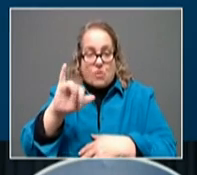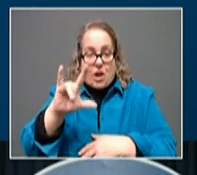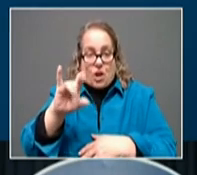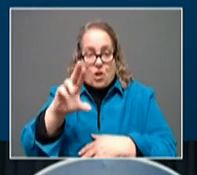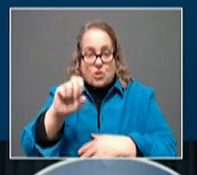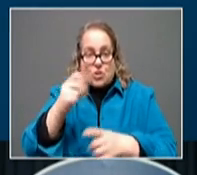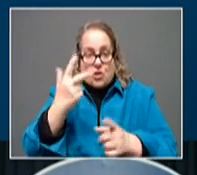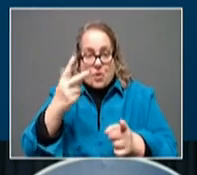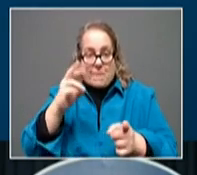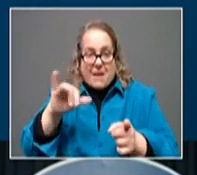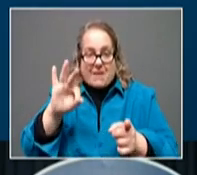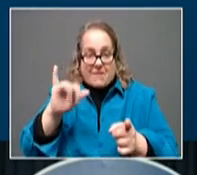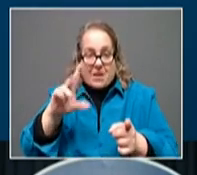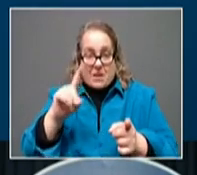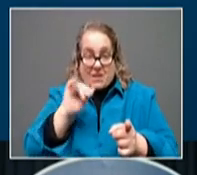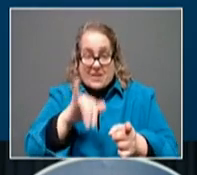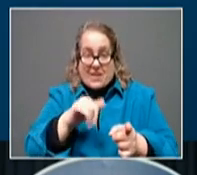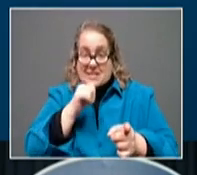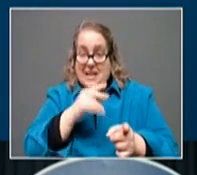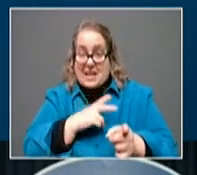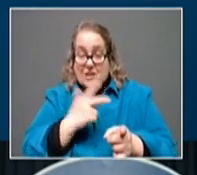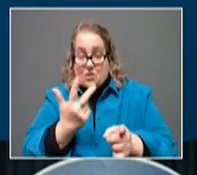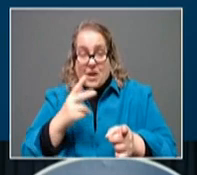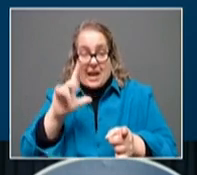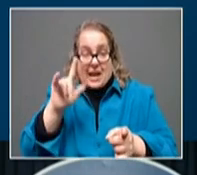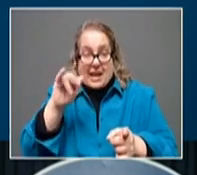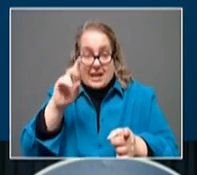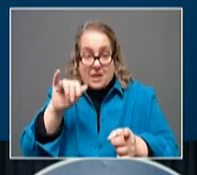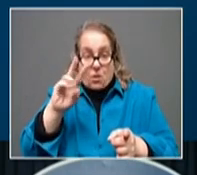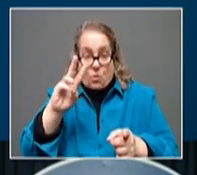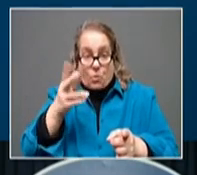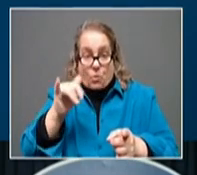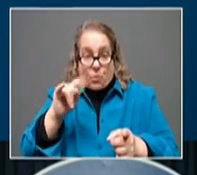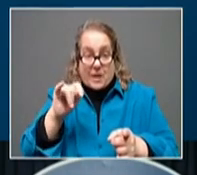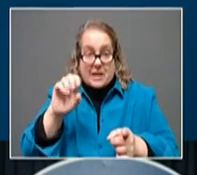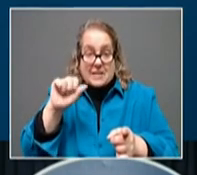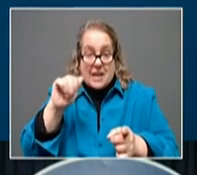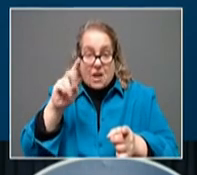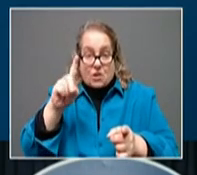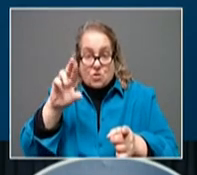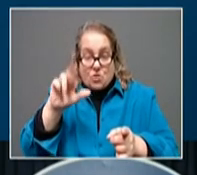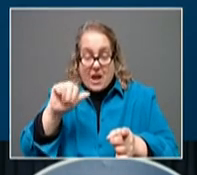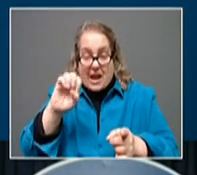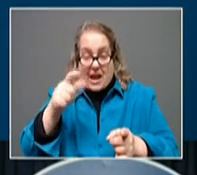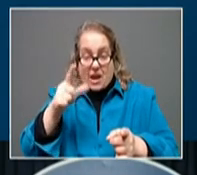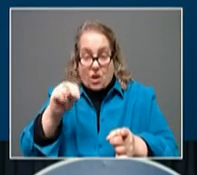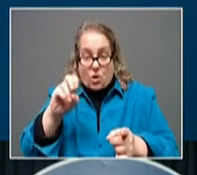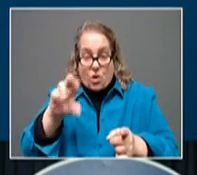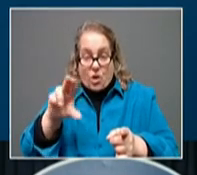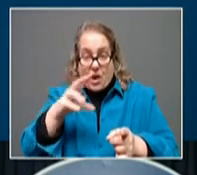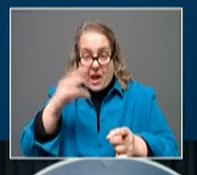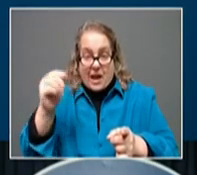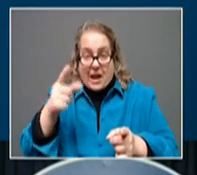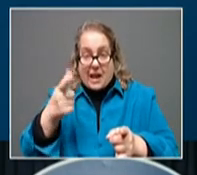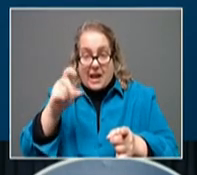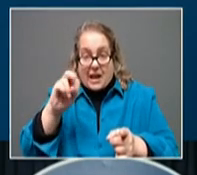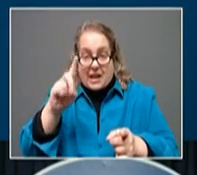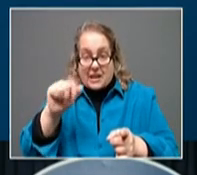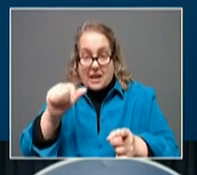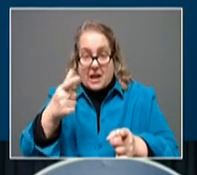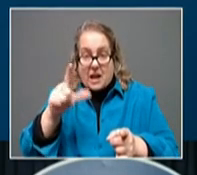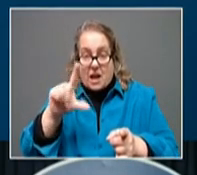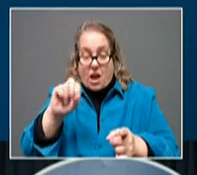ladies, Arlinda wit Sandra Wagner and uh Glenda glover, these are three